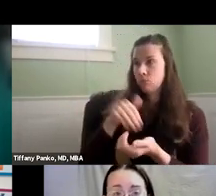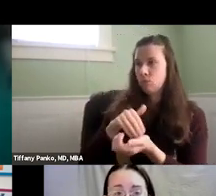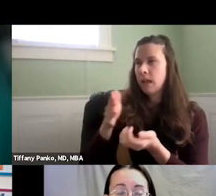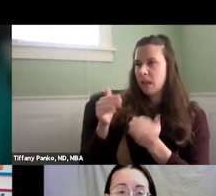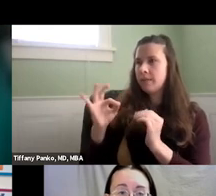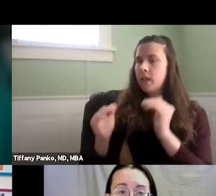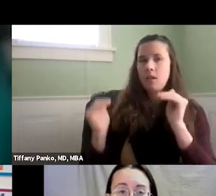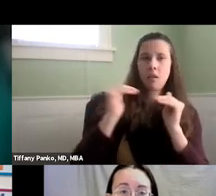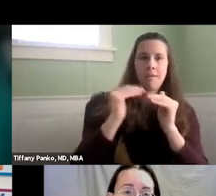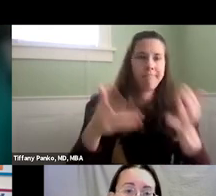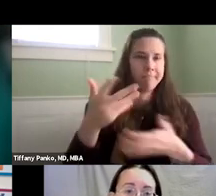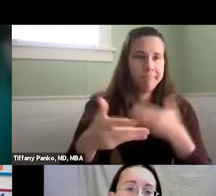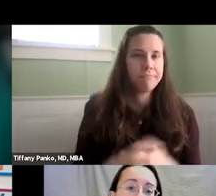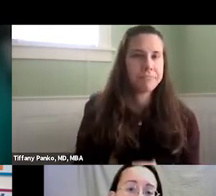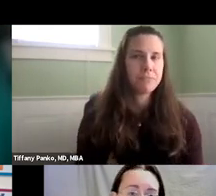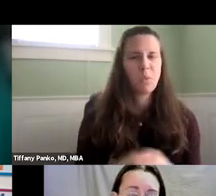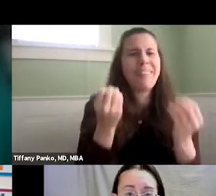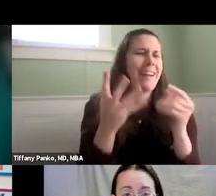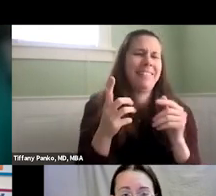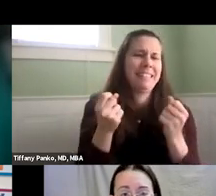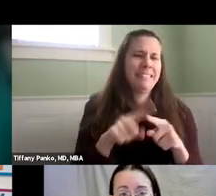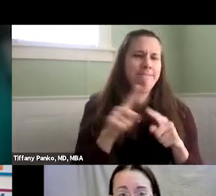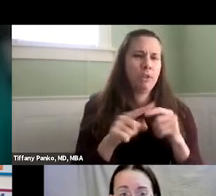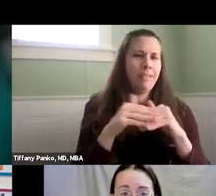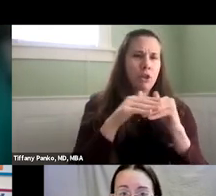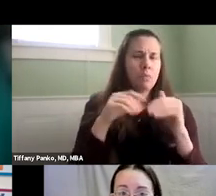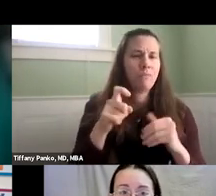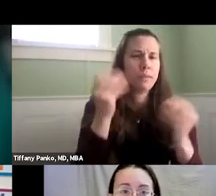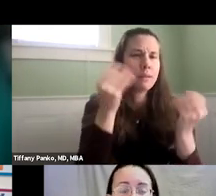literacy to get the information they need outside of those patient appointments as well.